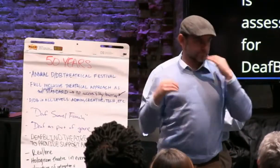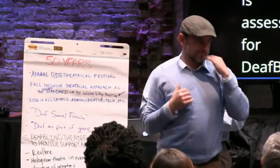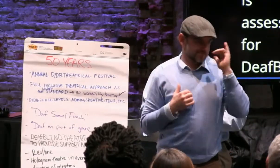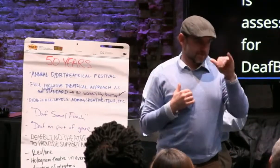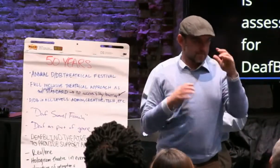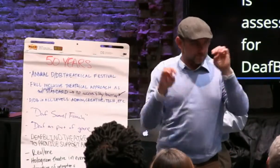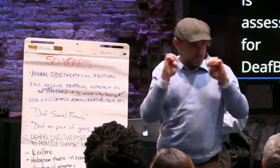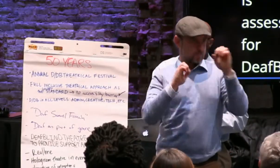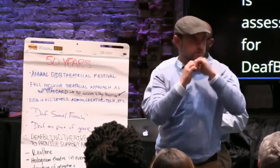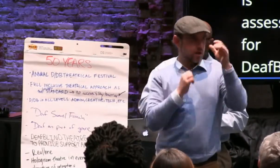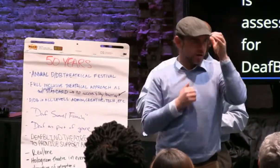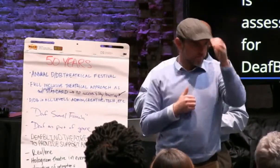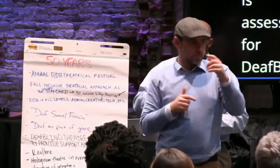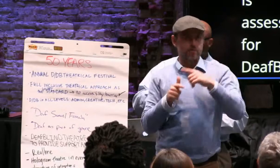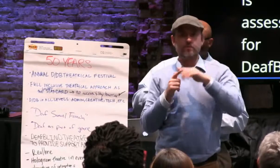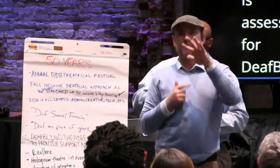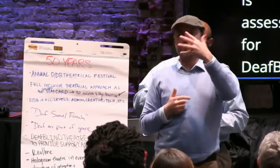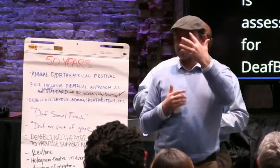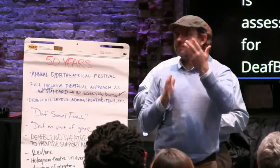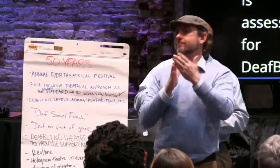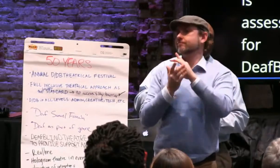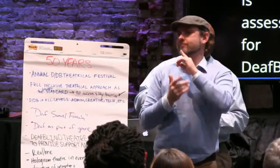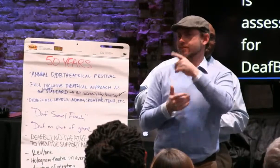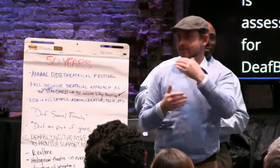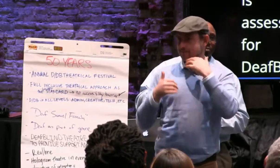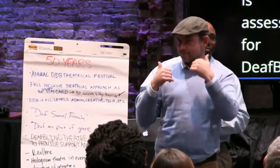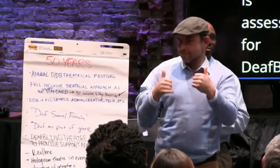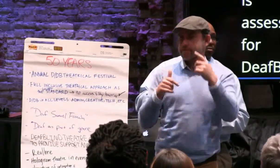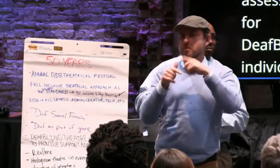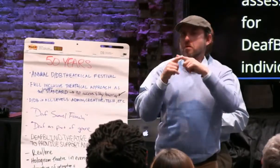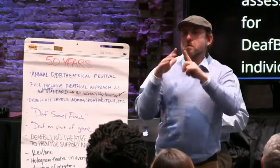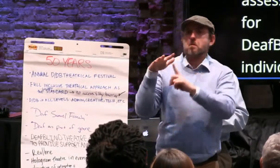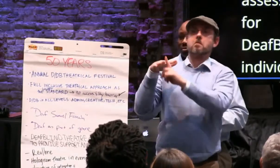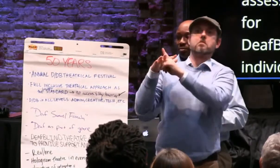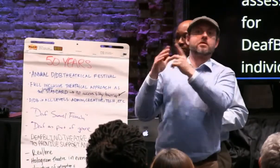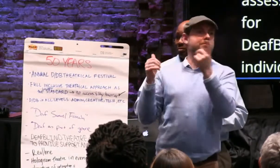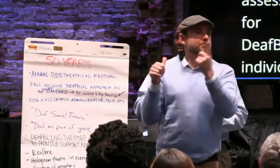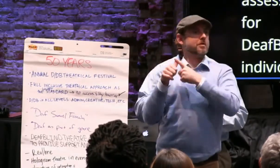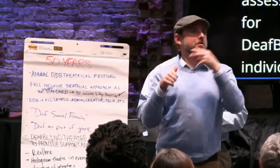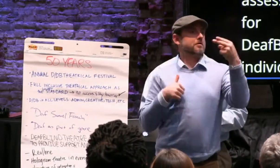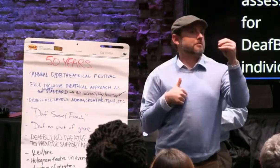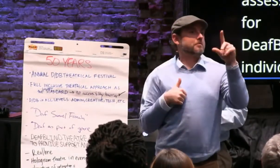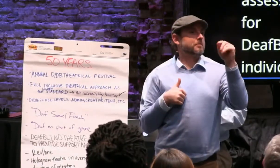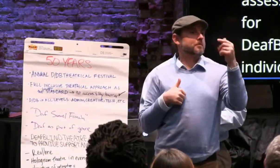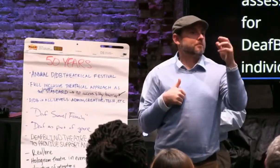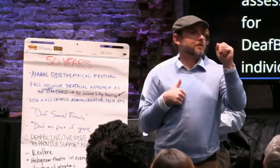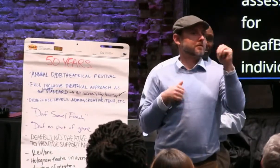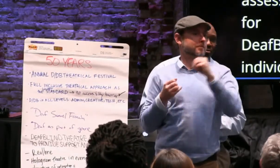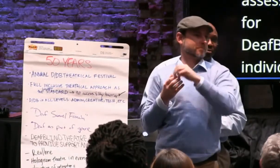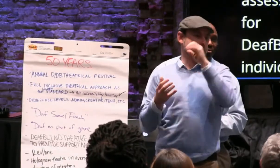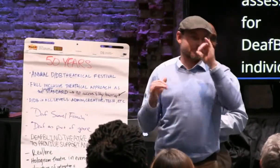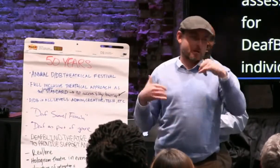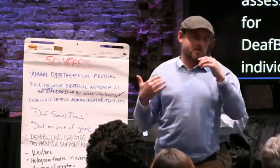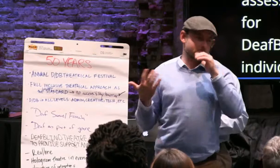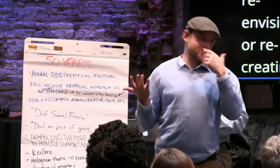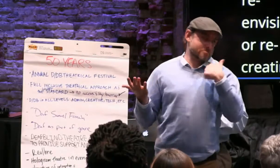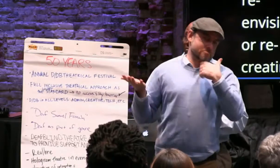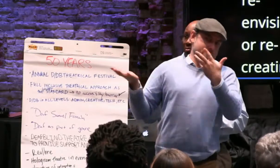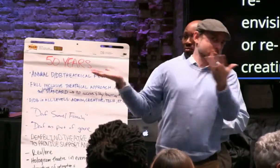So what we are doing is re-envisioning or re-creating how we have that theatrical experience, not necessarily separating it from the stage.